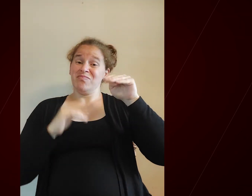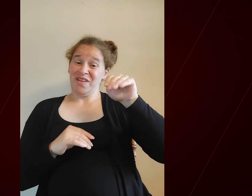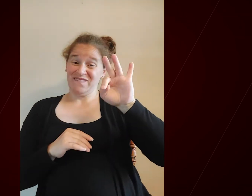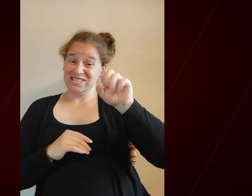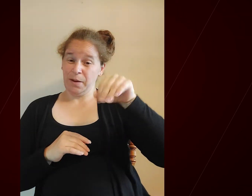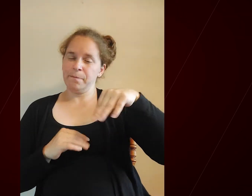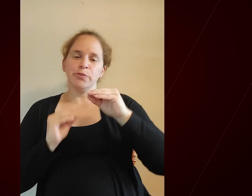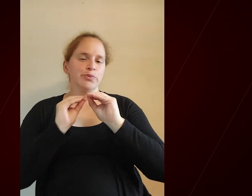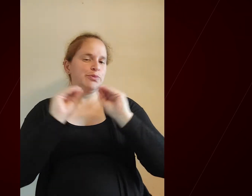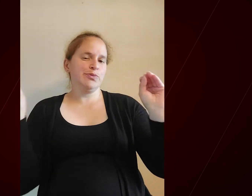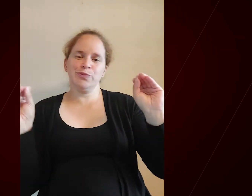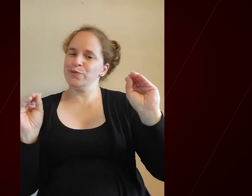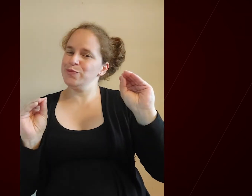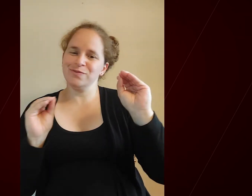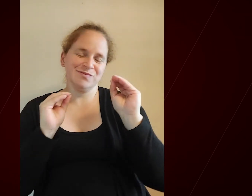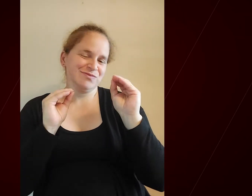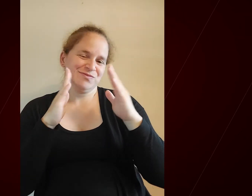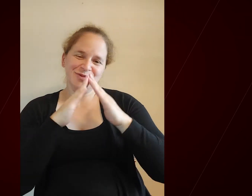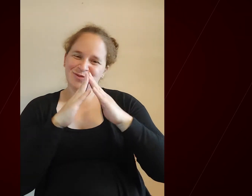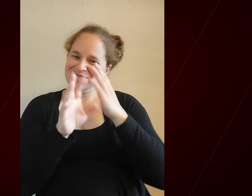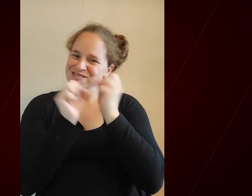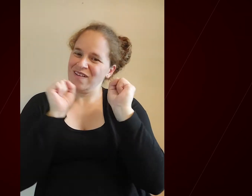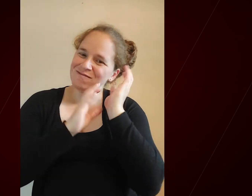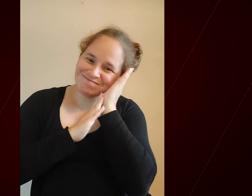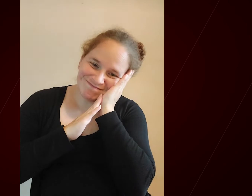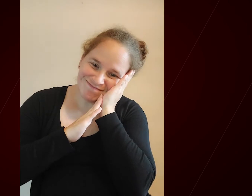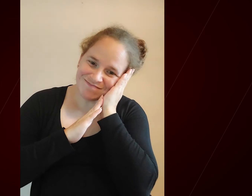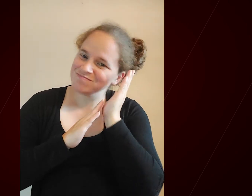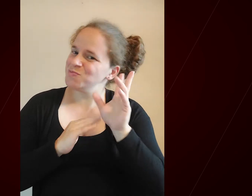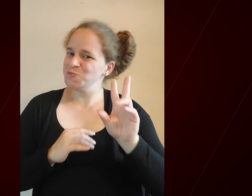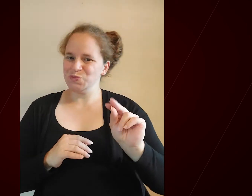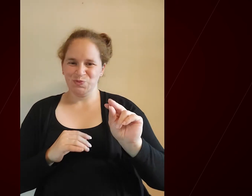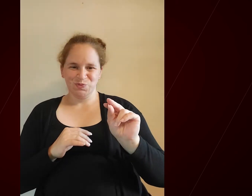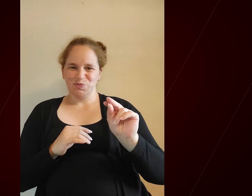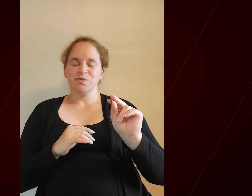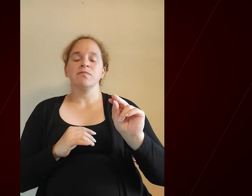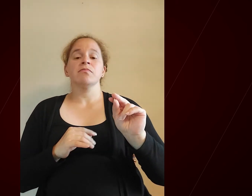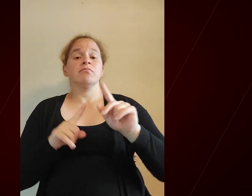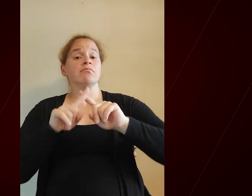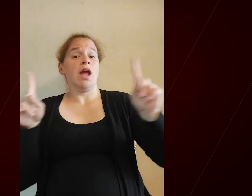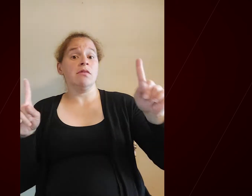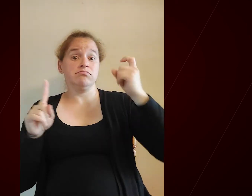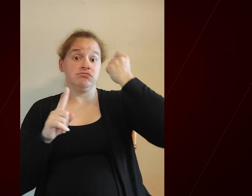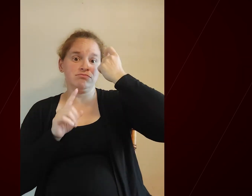MFSM doesn't offer shelter, instead we work